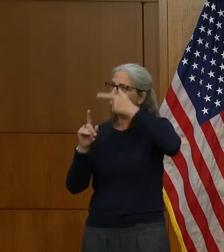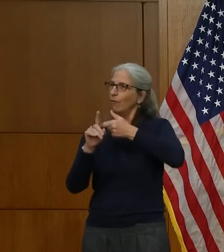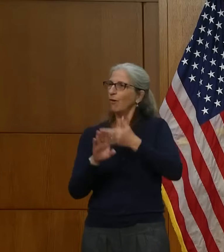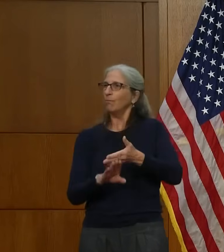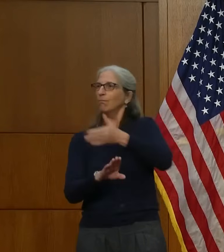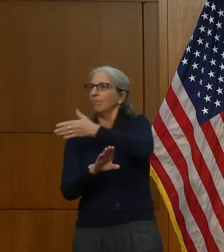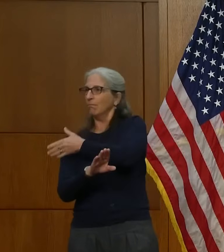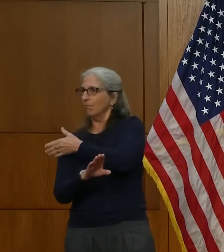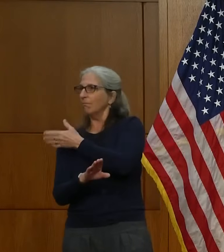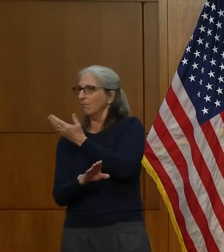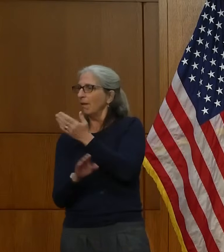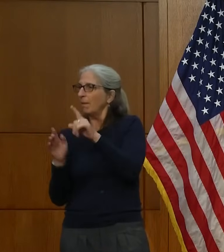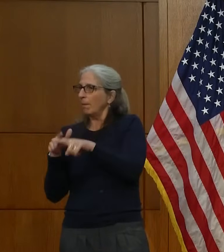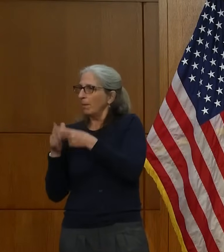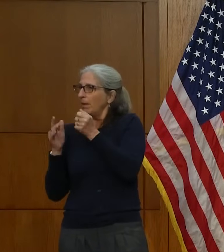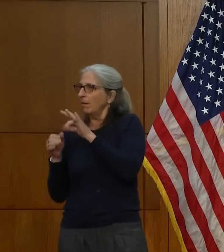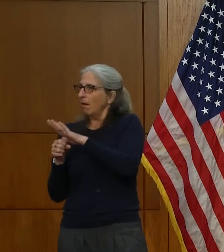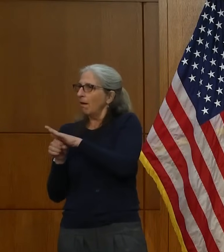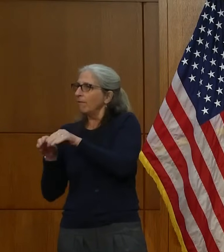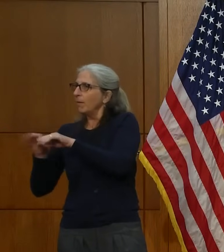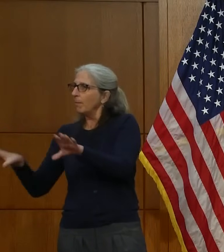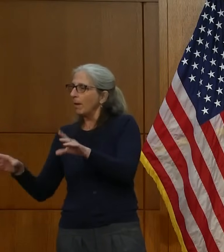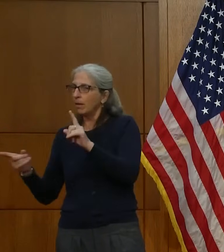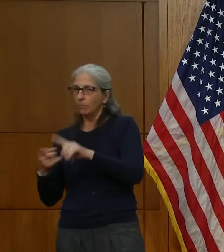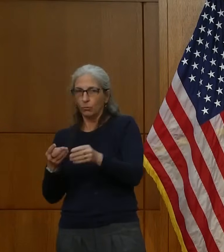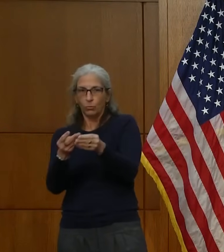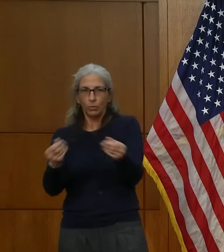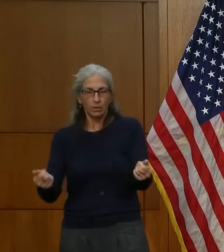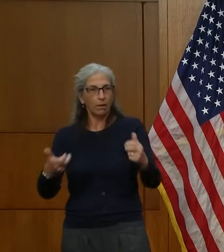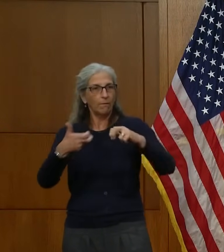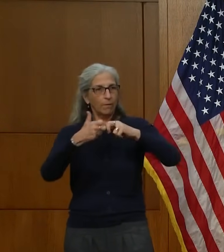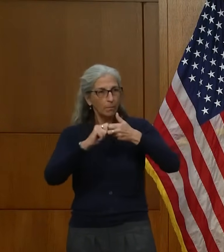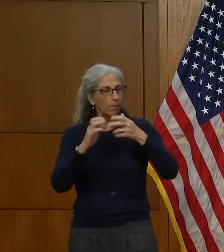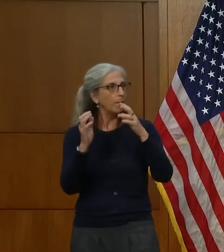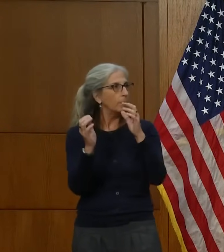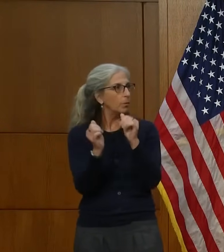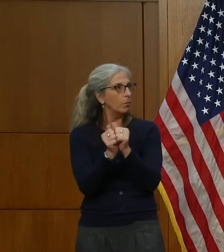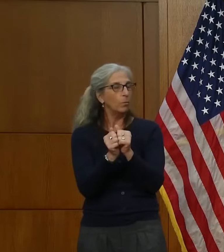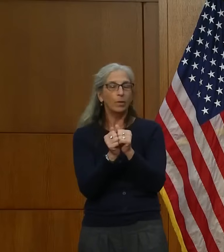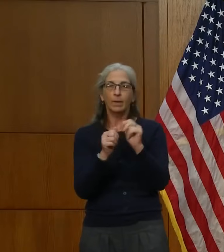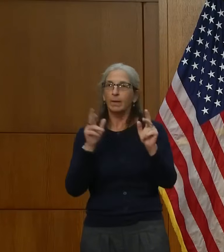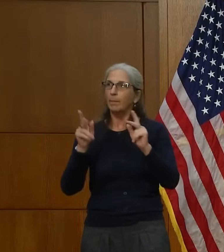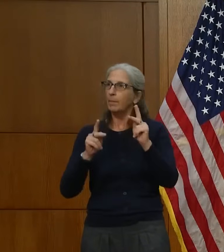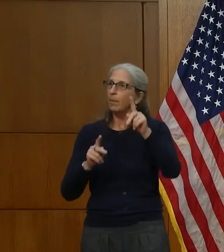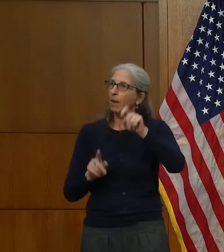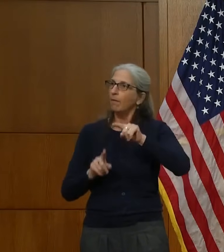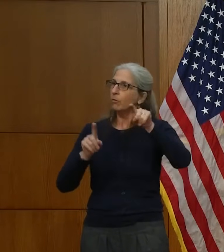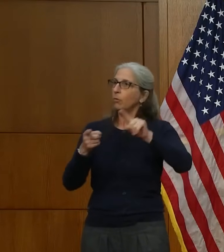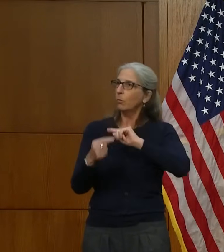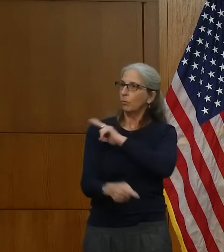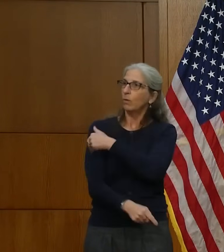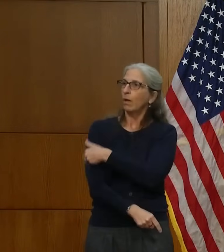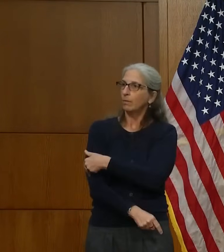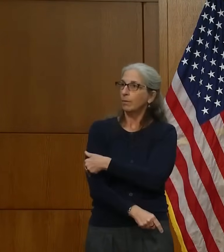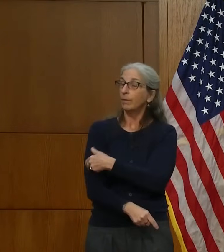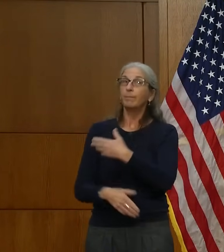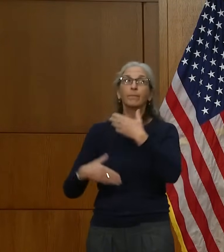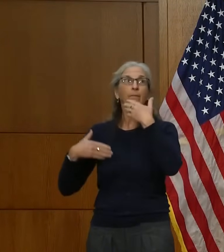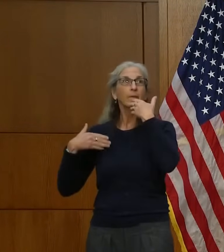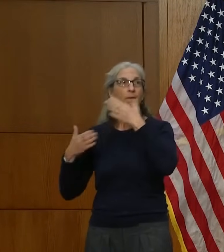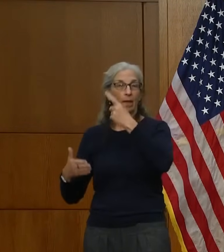LESSONS WE LEARNED FROM? THOSE